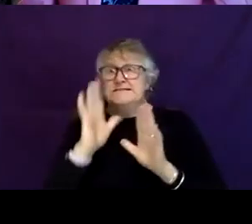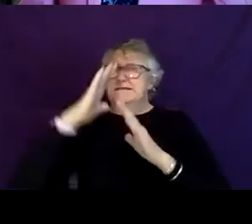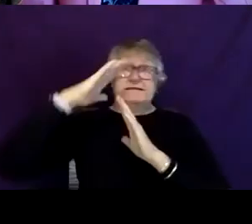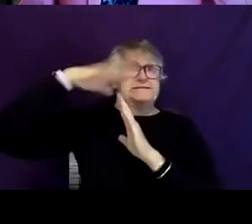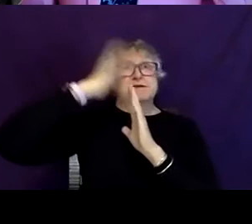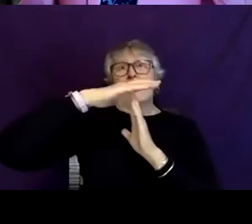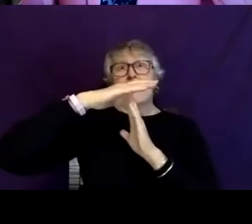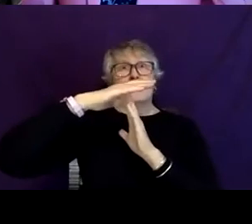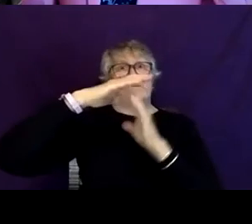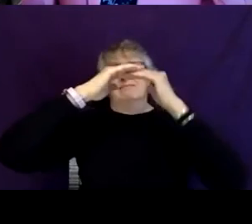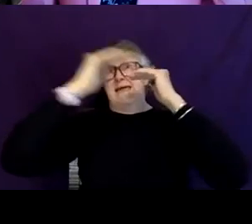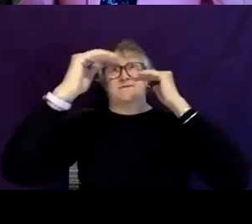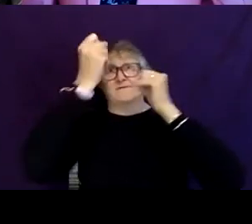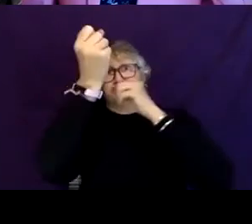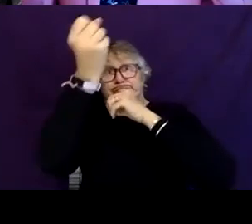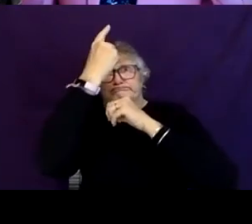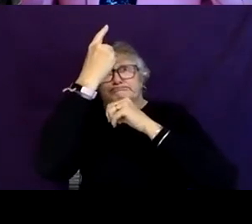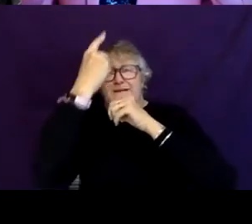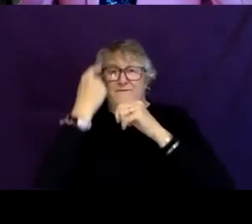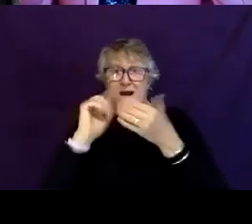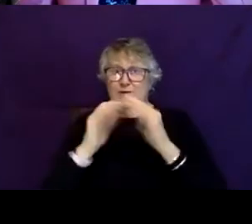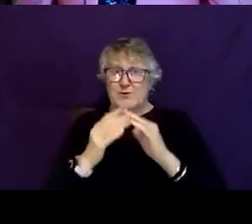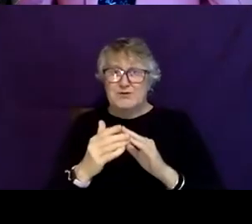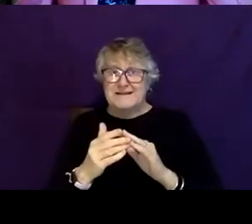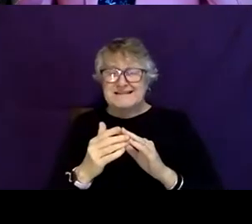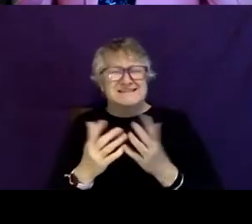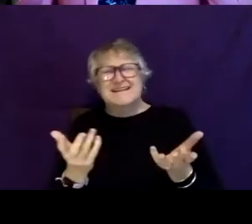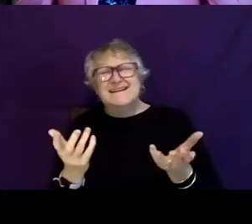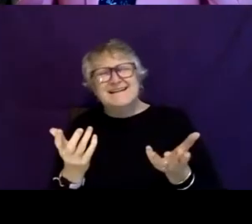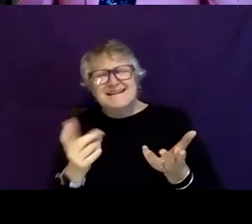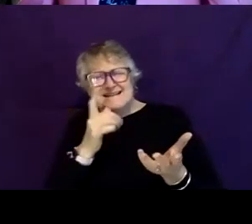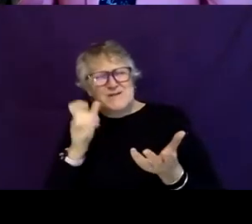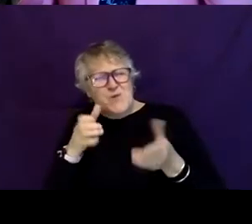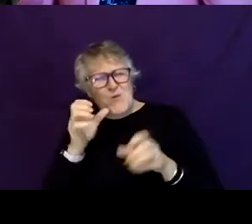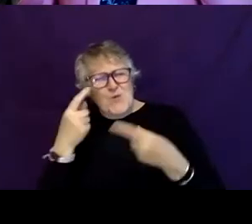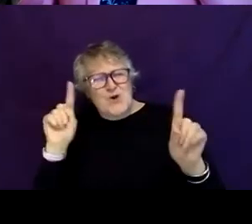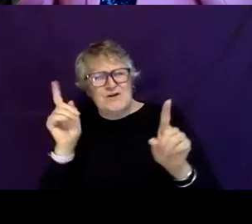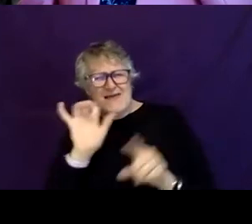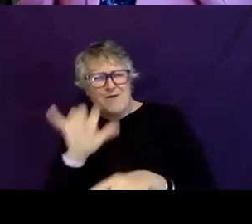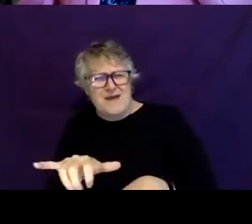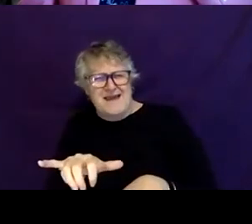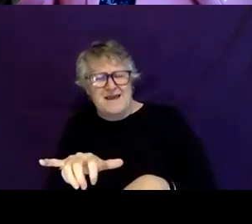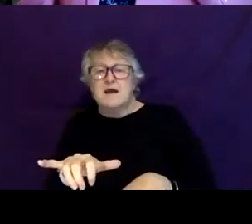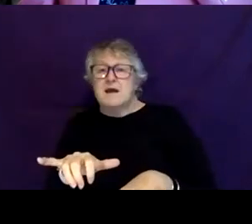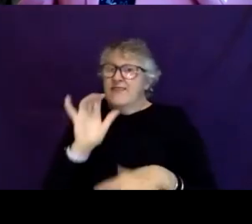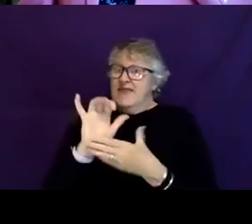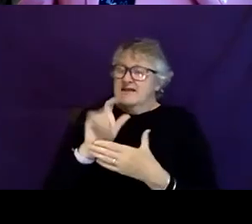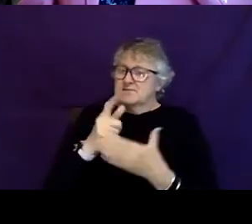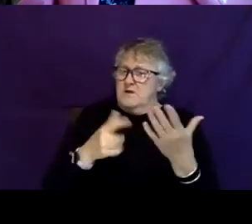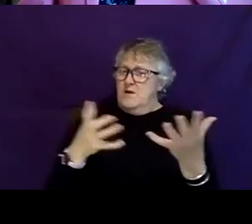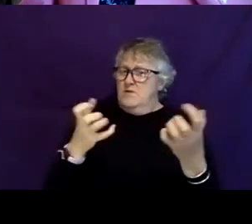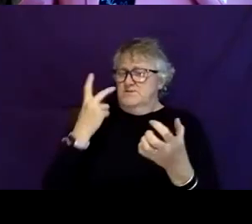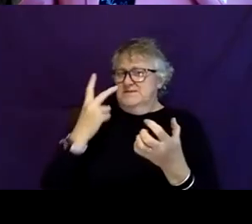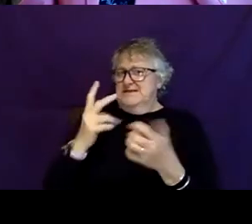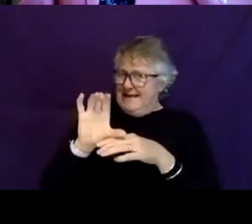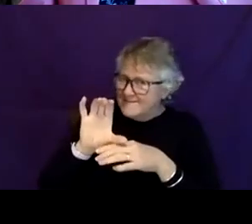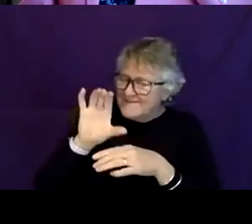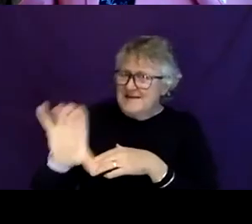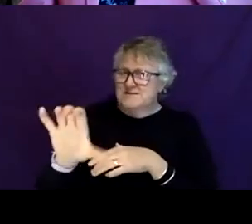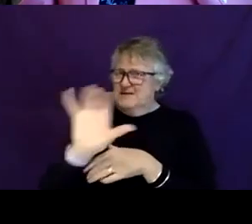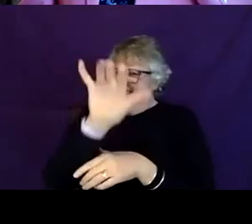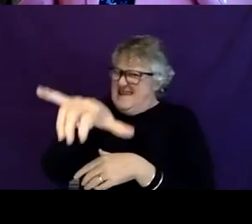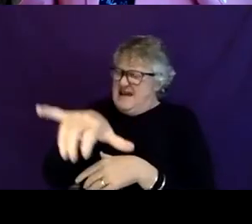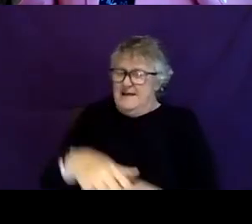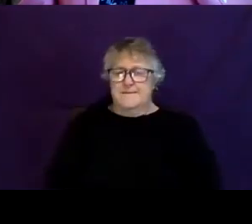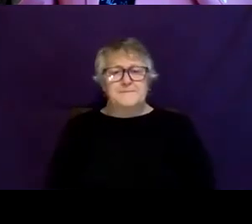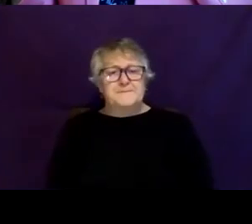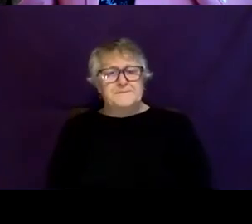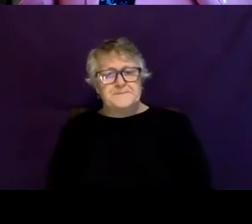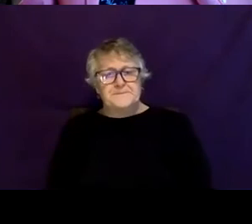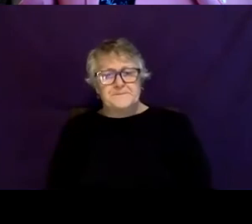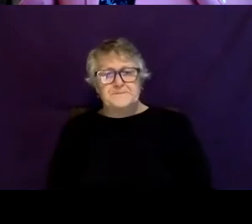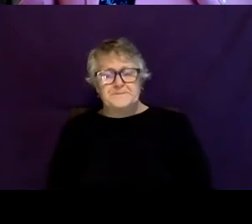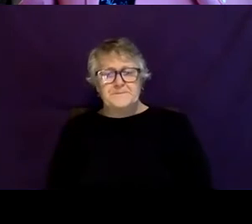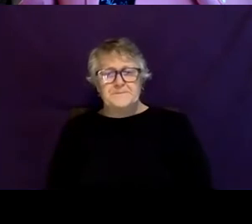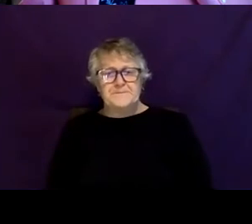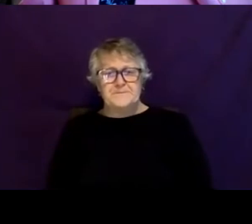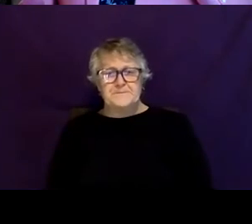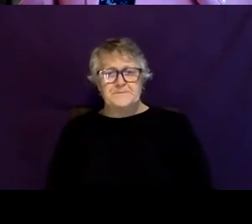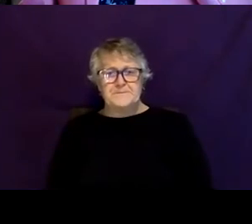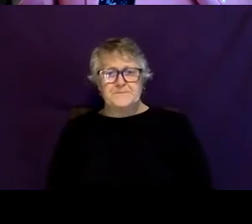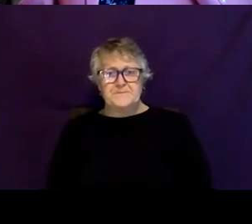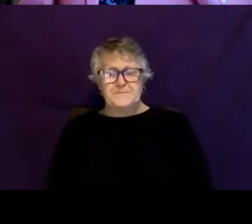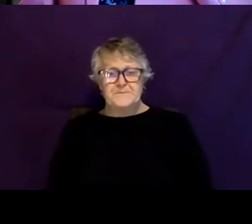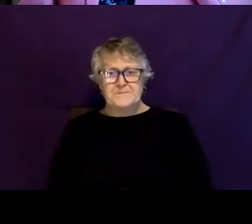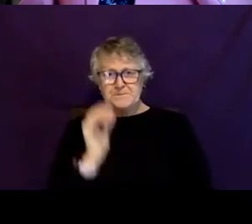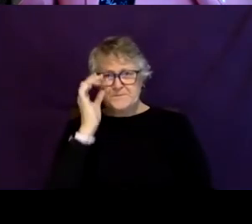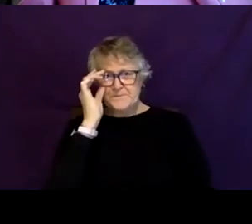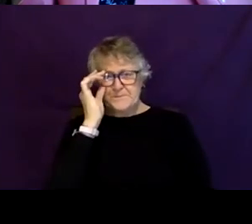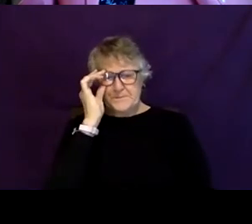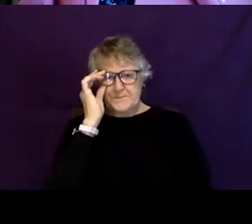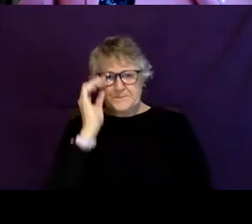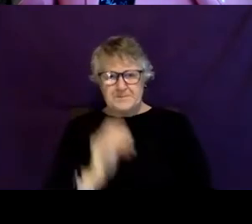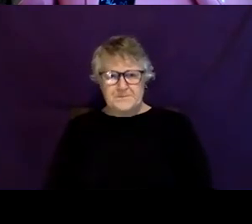outcomes for communities. It doesn't work that way. And that's what I'd love to see some investment in.